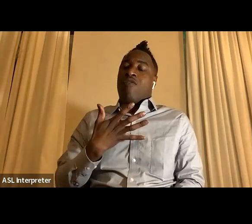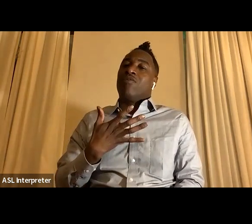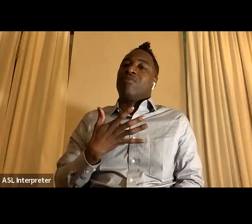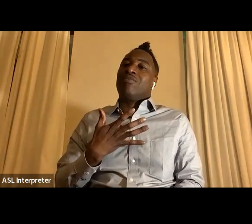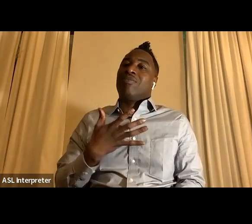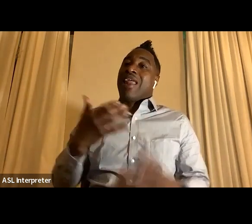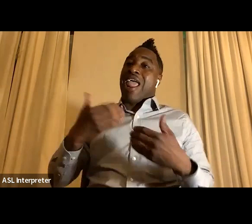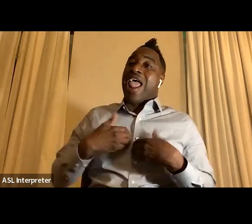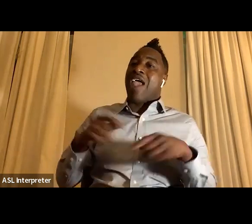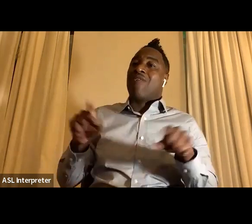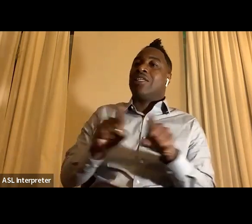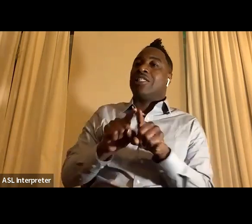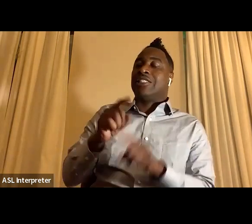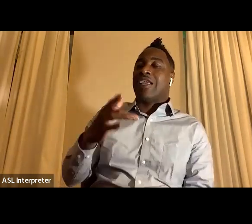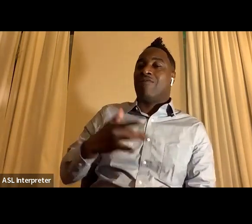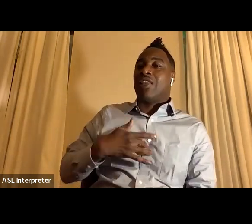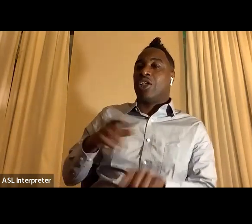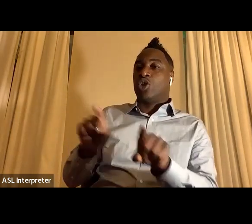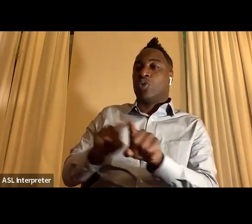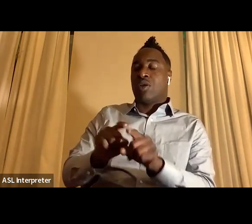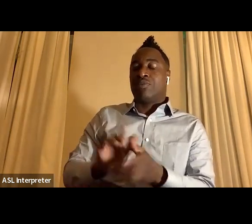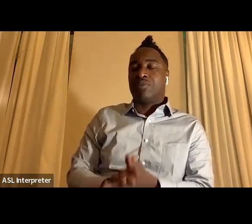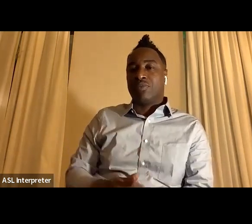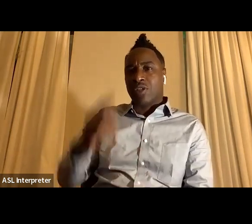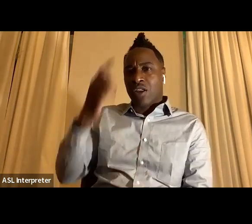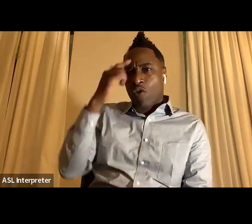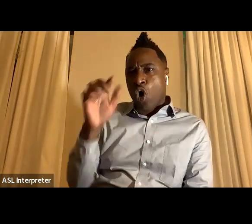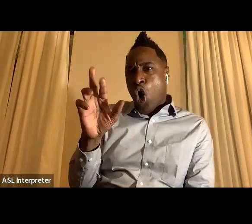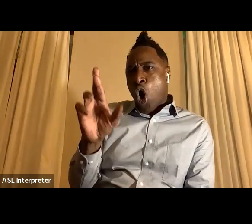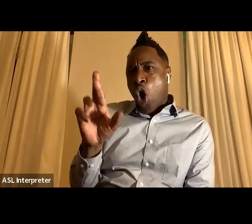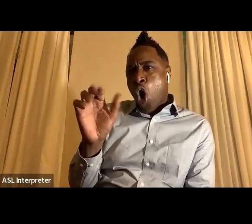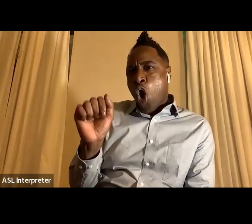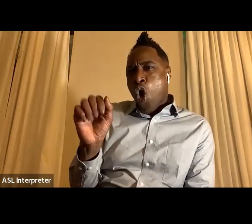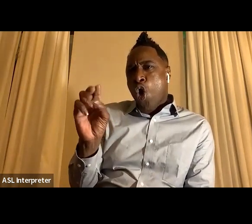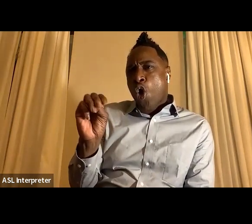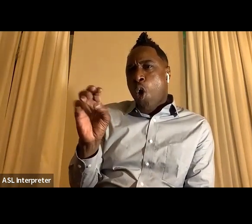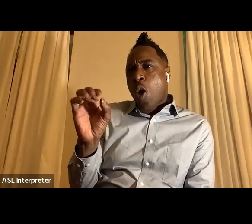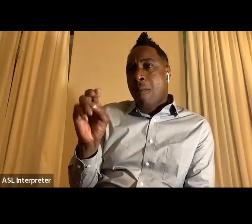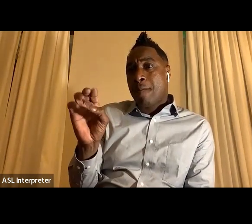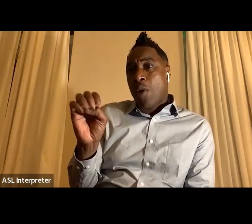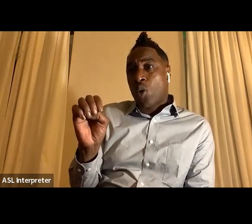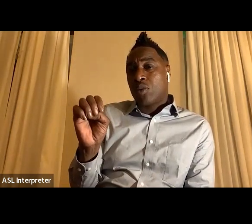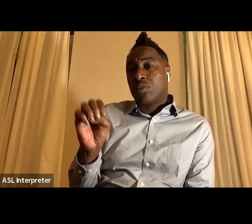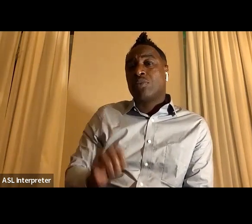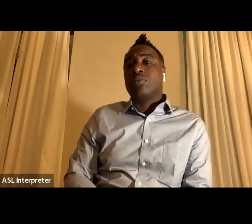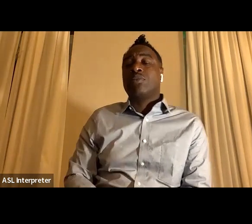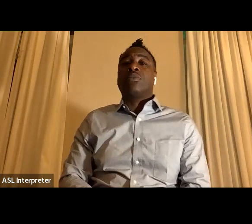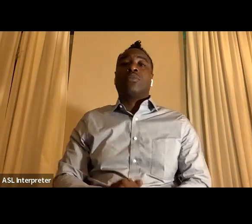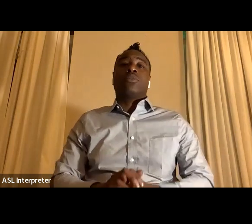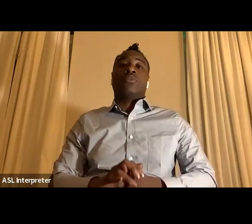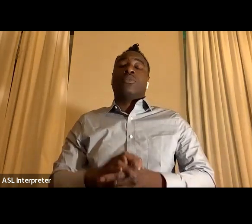And then for Ramon's work, it's also accompanied by a beautifully written artist's statement.